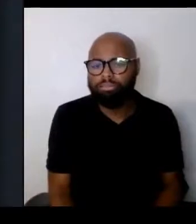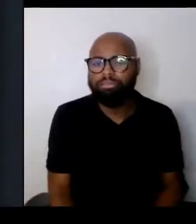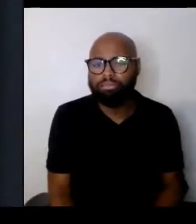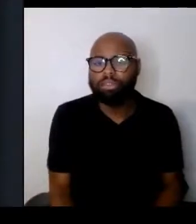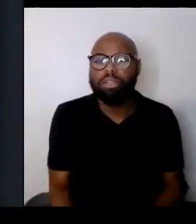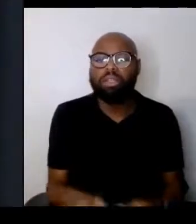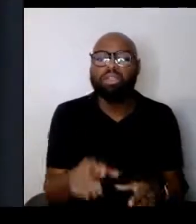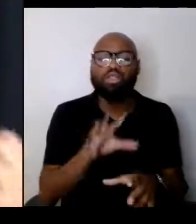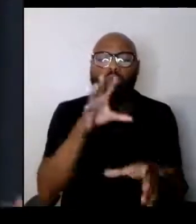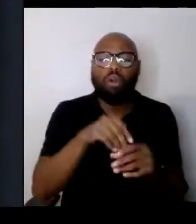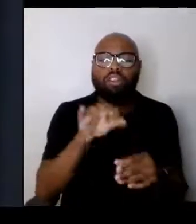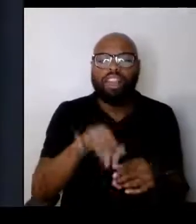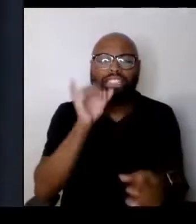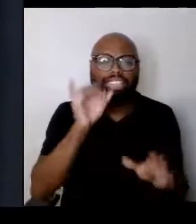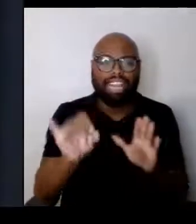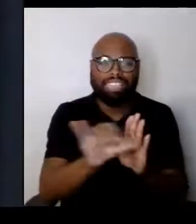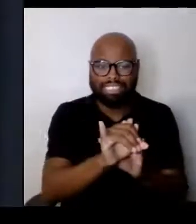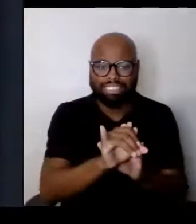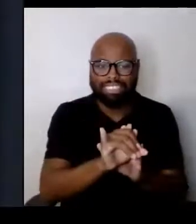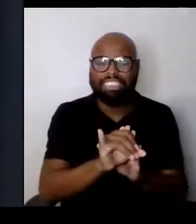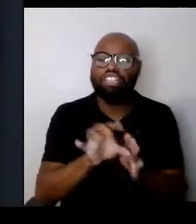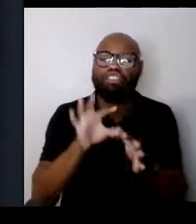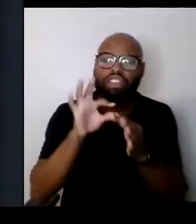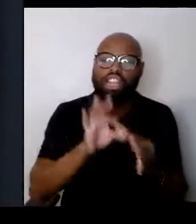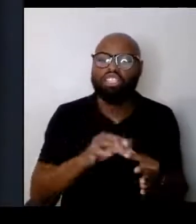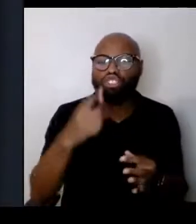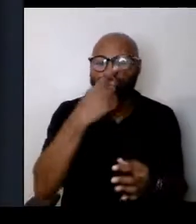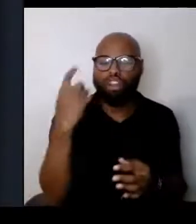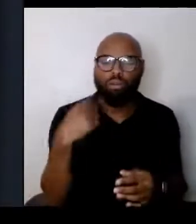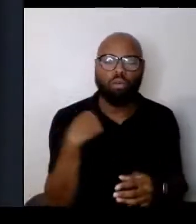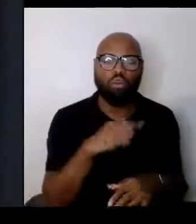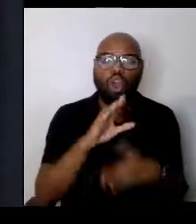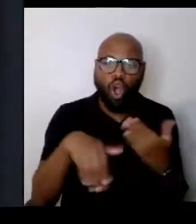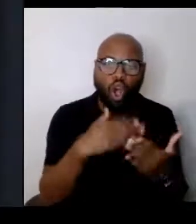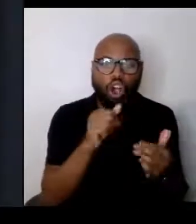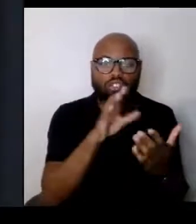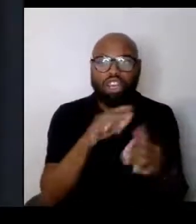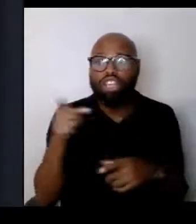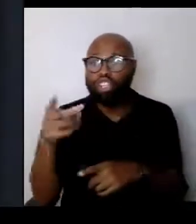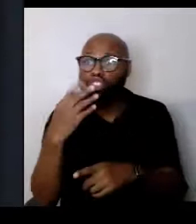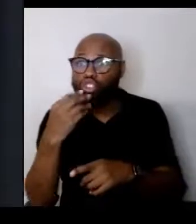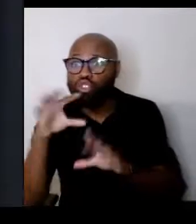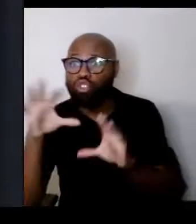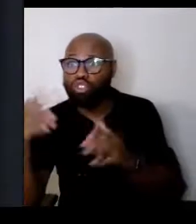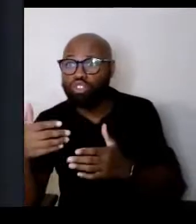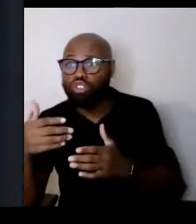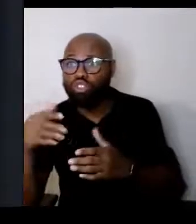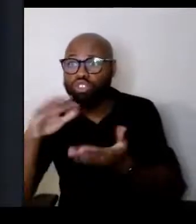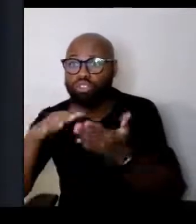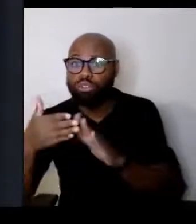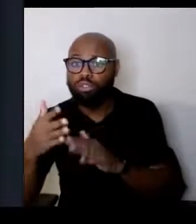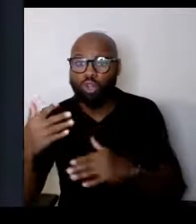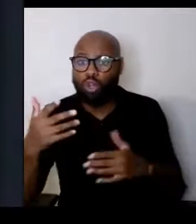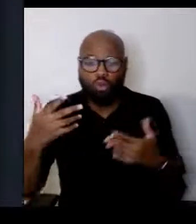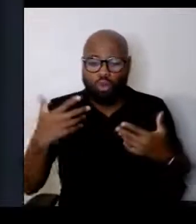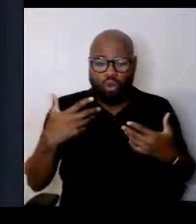with the trauma that we all face. The Jewish community, we don't like to compare because we don't wanna say,